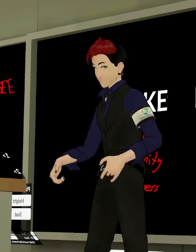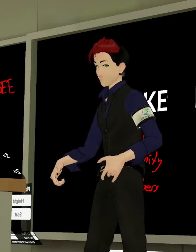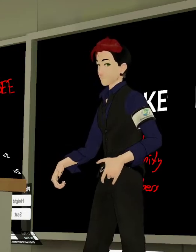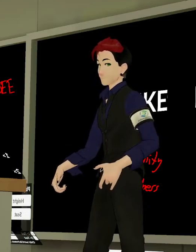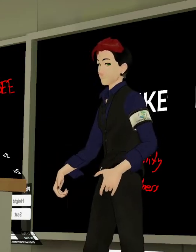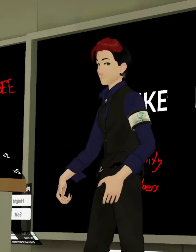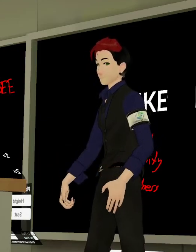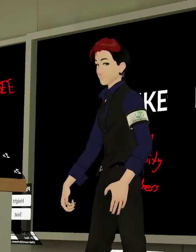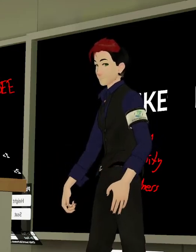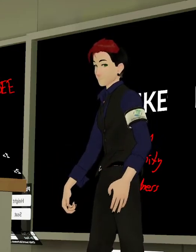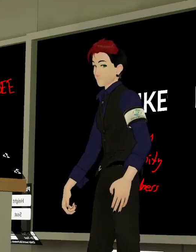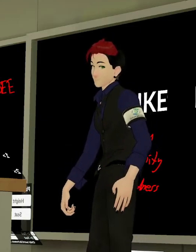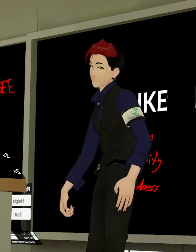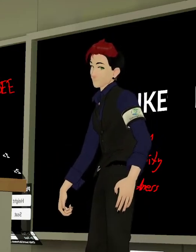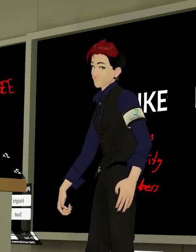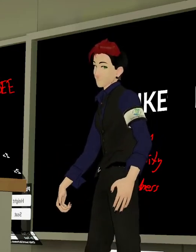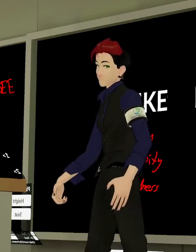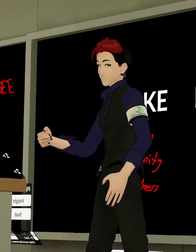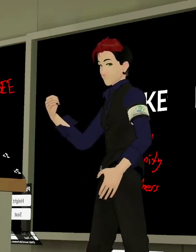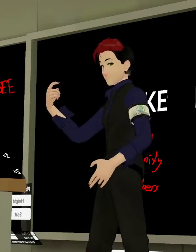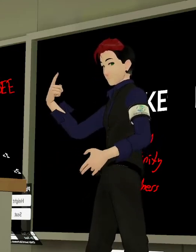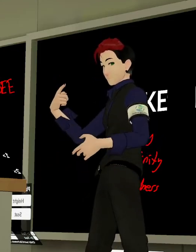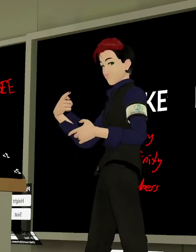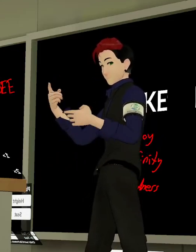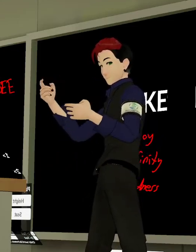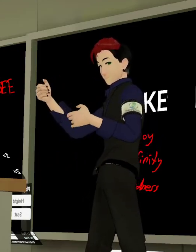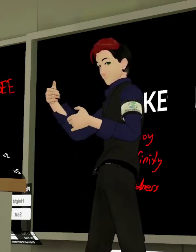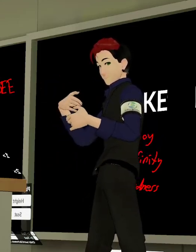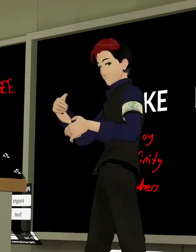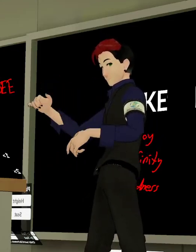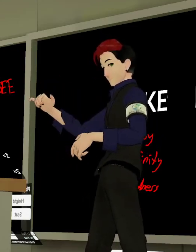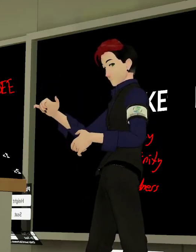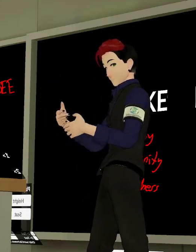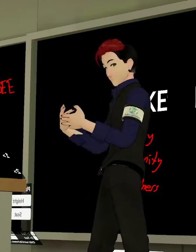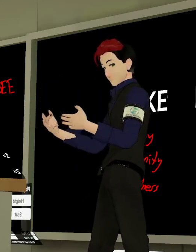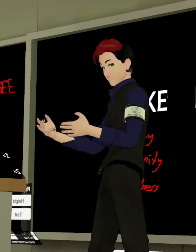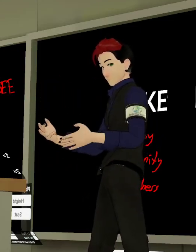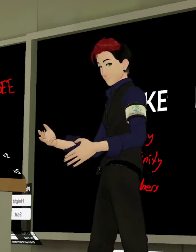Student : me and someone have a similar thing so it's like